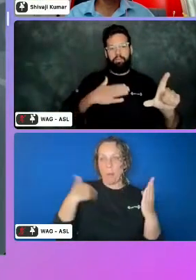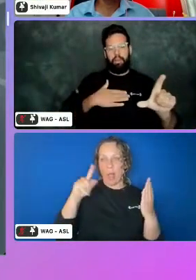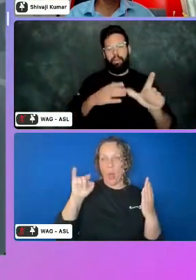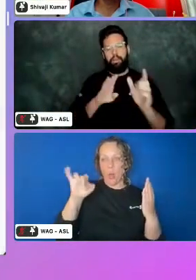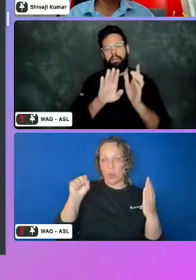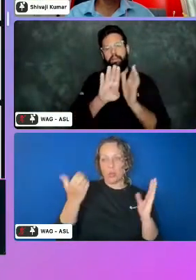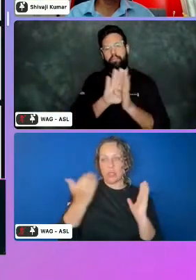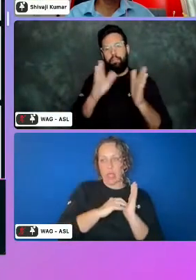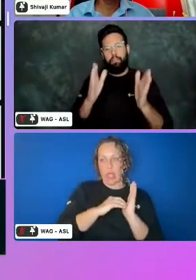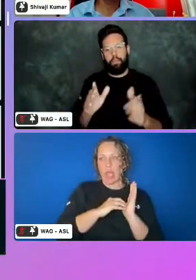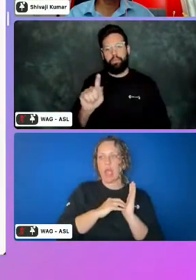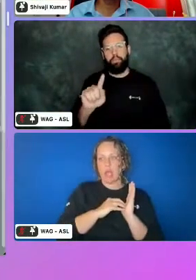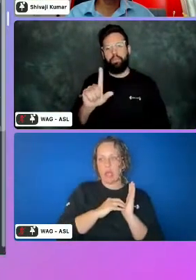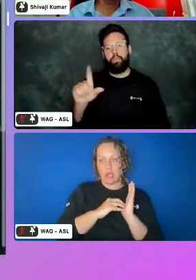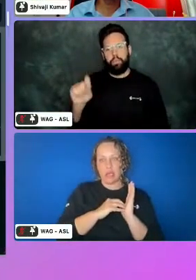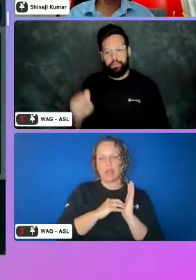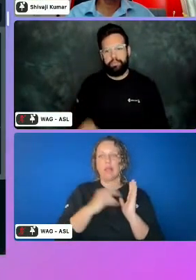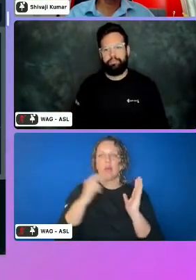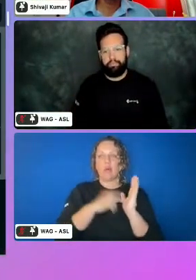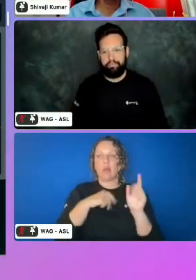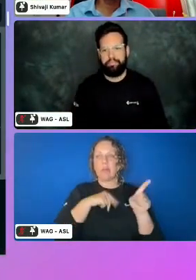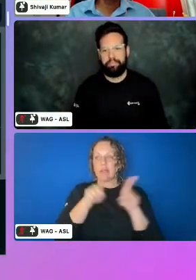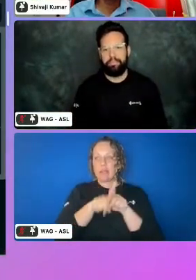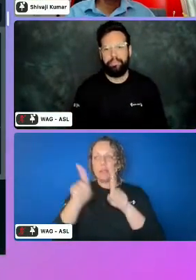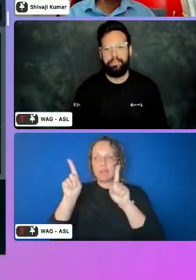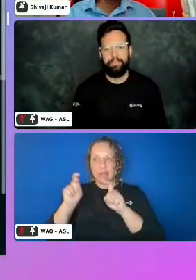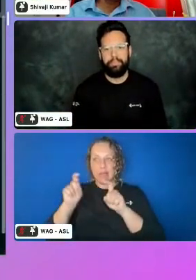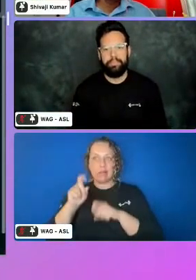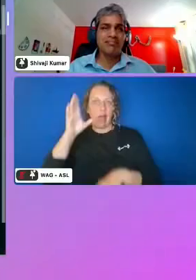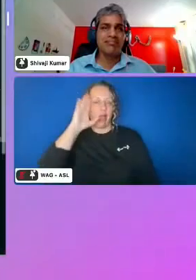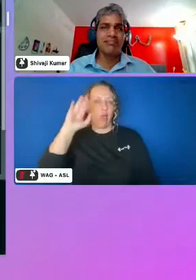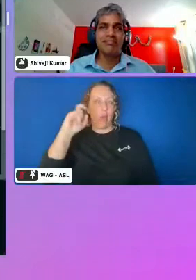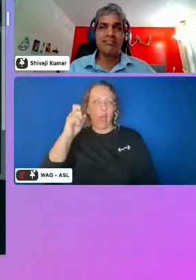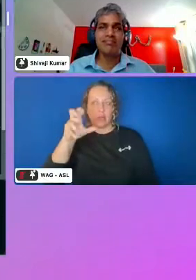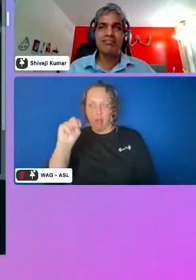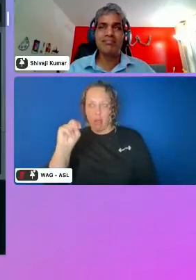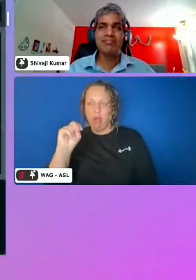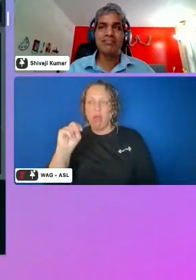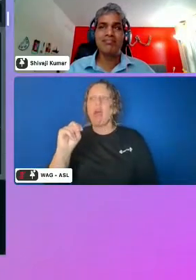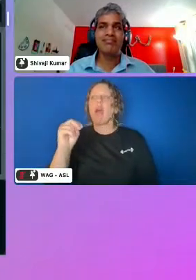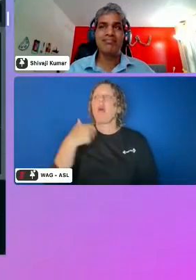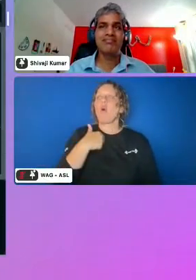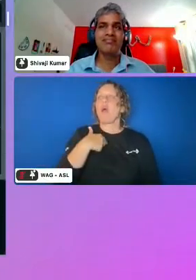I can go back into my saved test, hello axe con. We have 16 total issues.